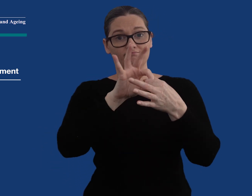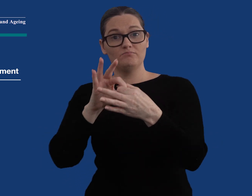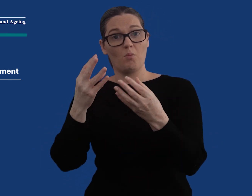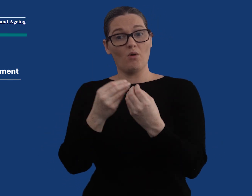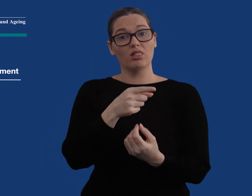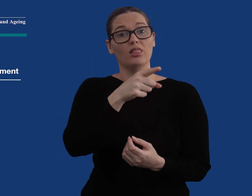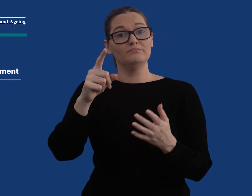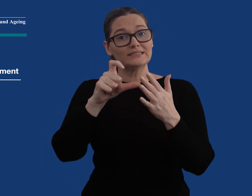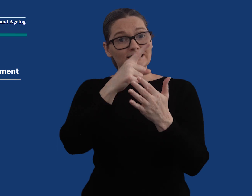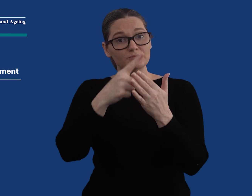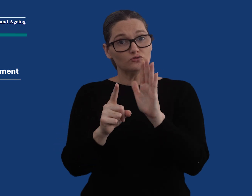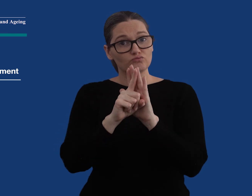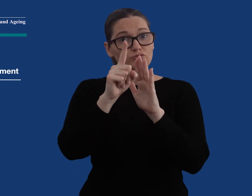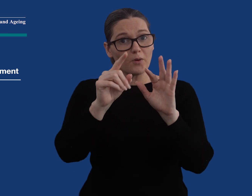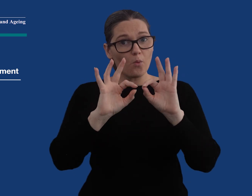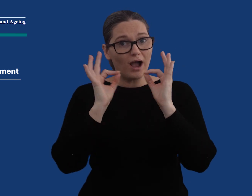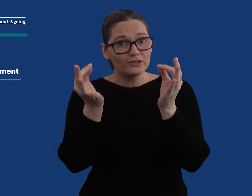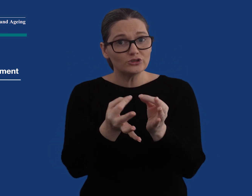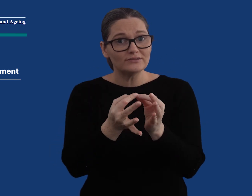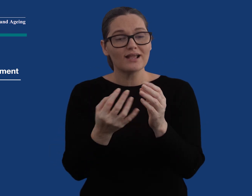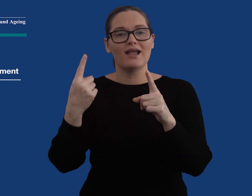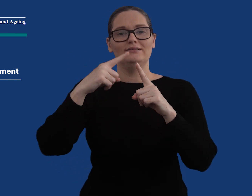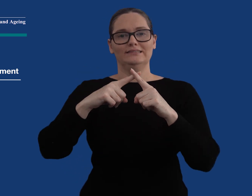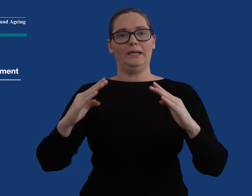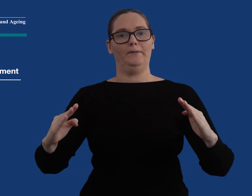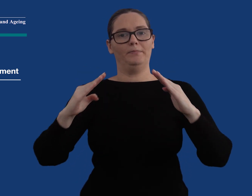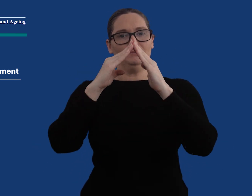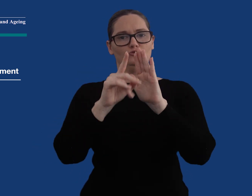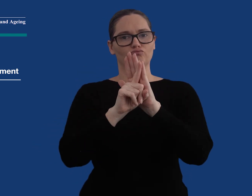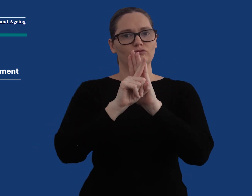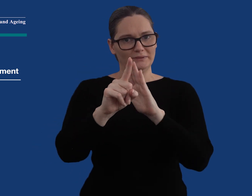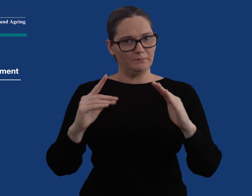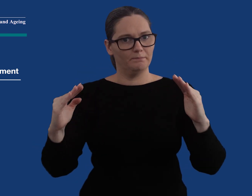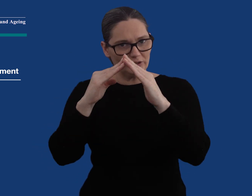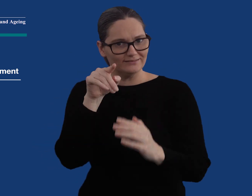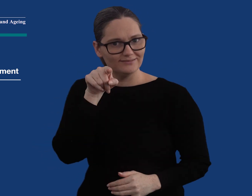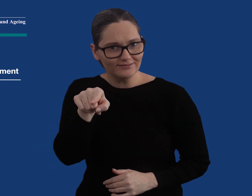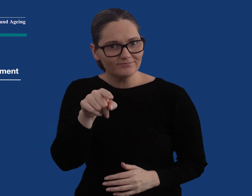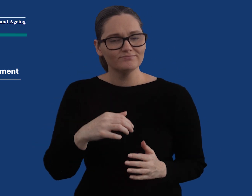• disability representative organisations and representative organisations